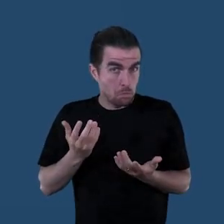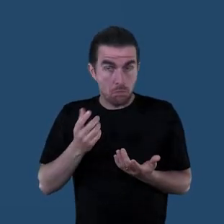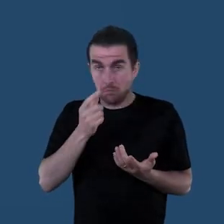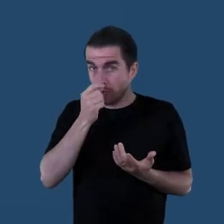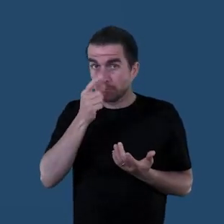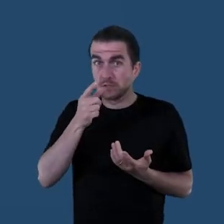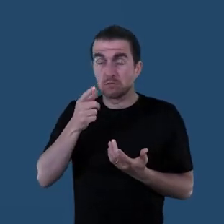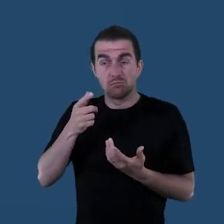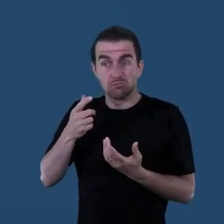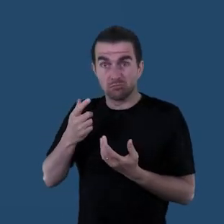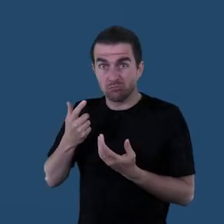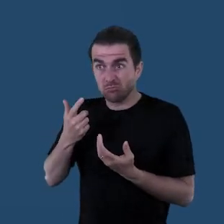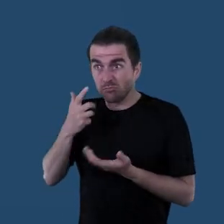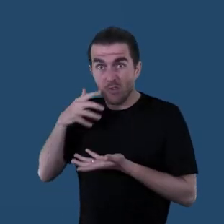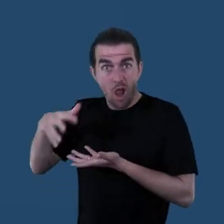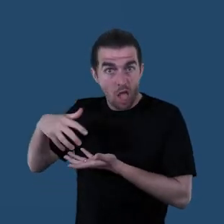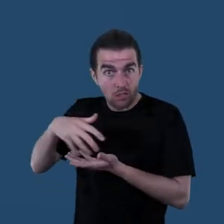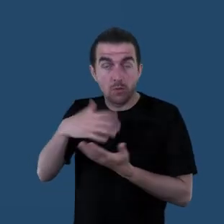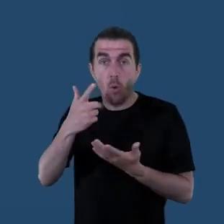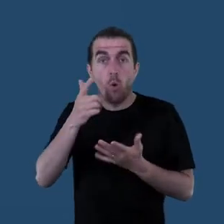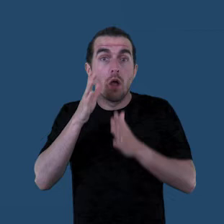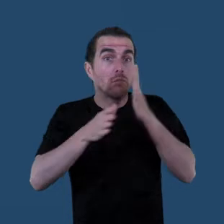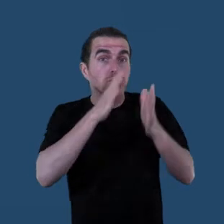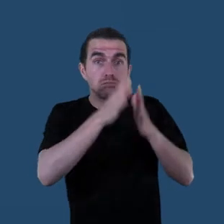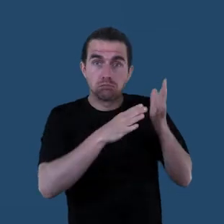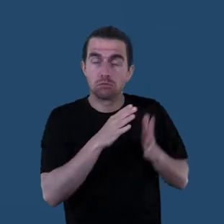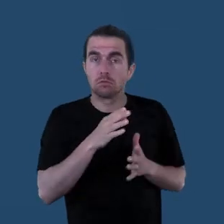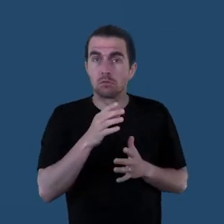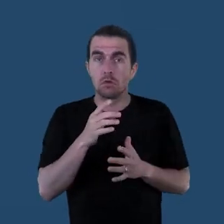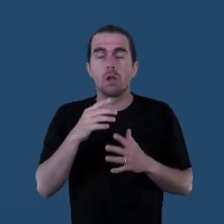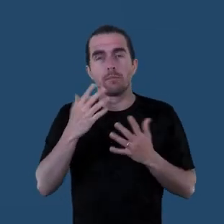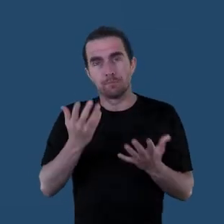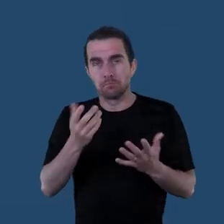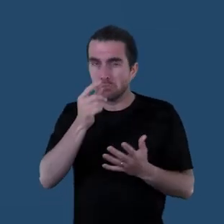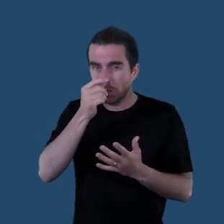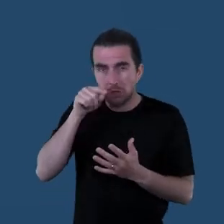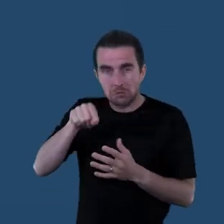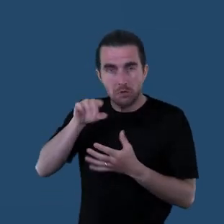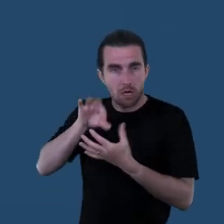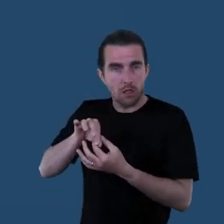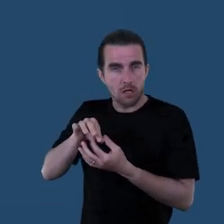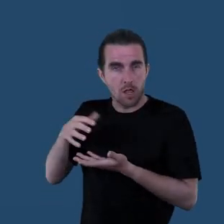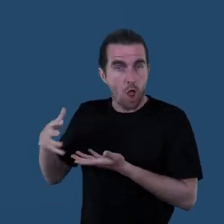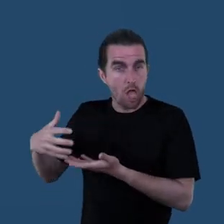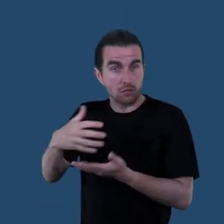or possibly out in the wild. Let's maybe look at the collections, since that's our focus today.